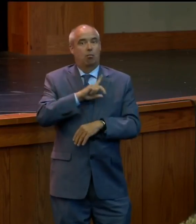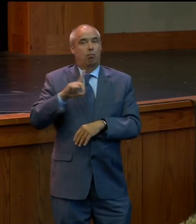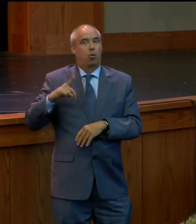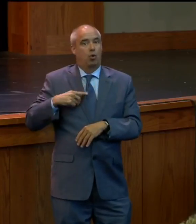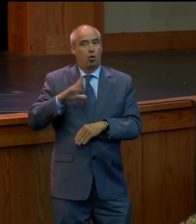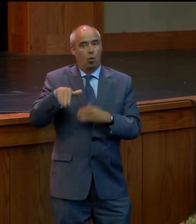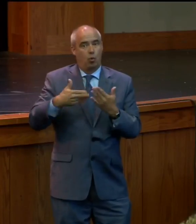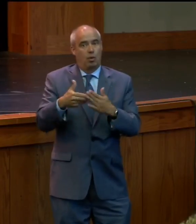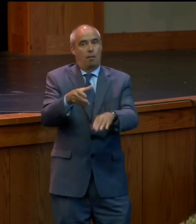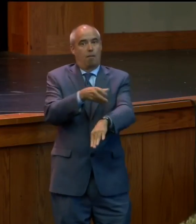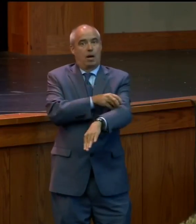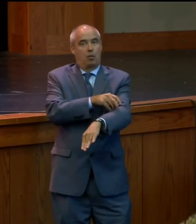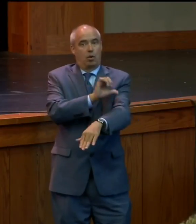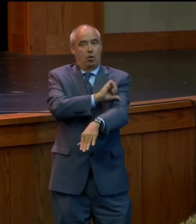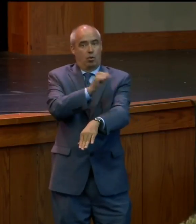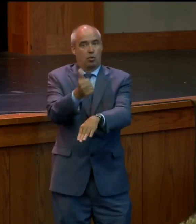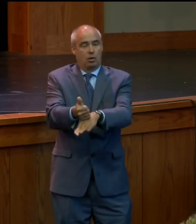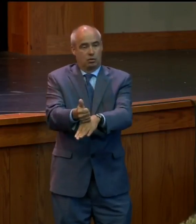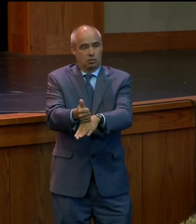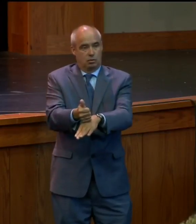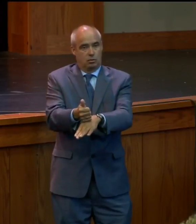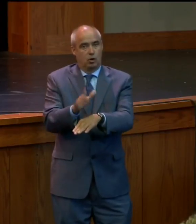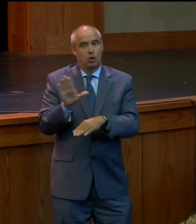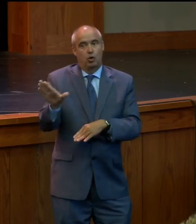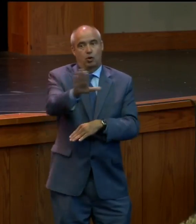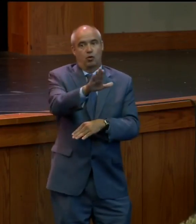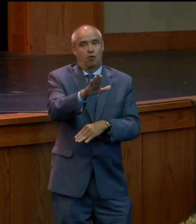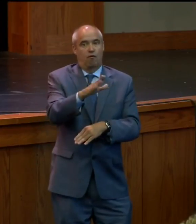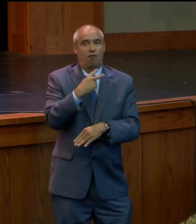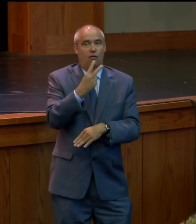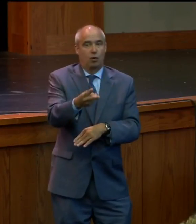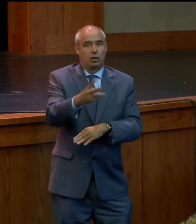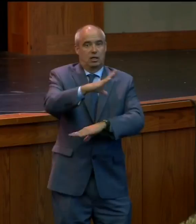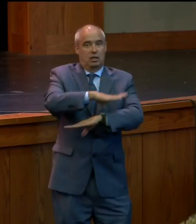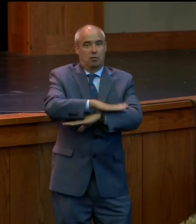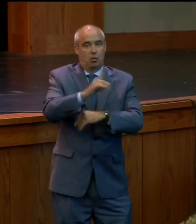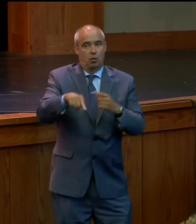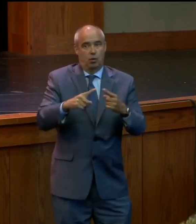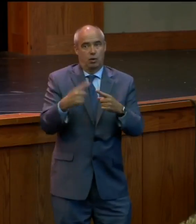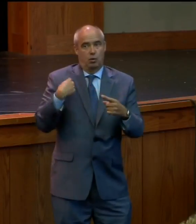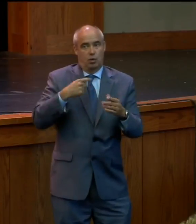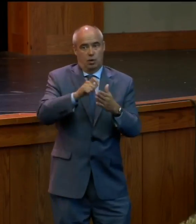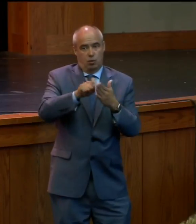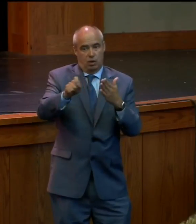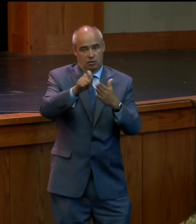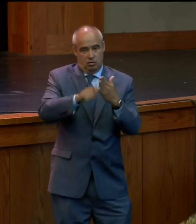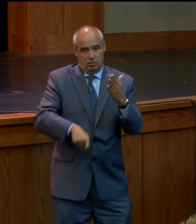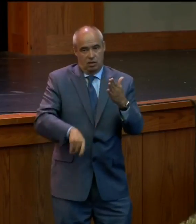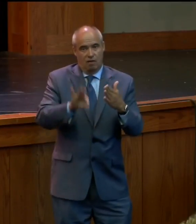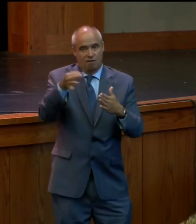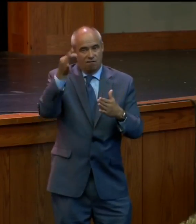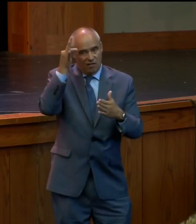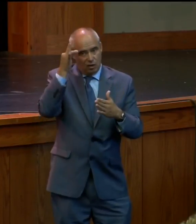POWERS AND AUTHORITIES, YOUR VOICE WAS AT THE TABLE WHEN THE REWRITE OF FEDERAL EDUCATION LAW TOOK PLACE.